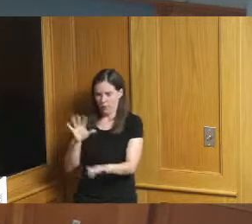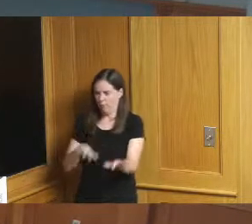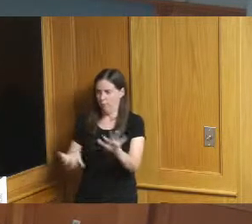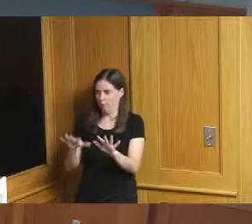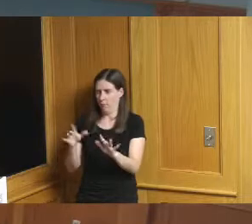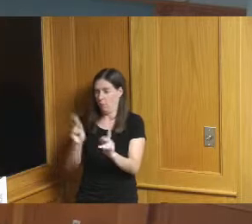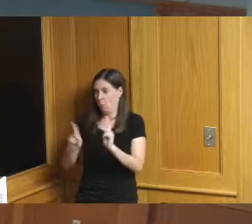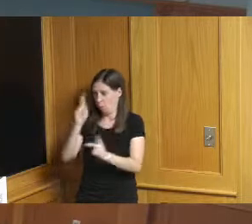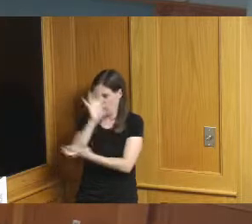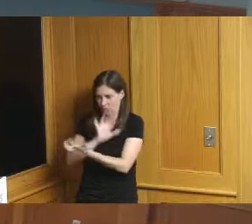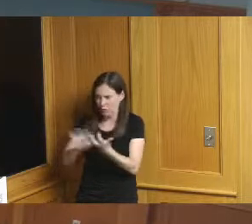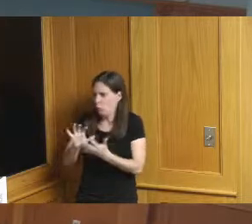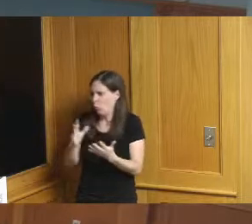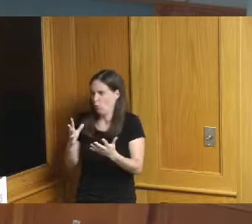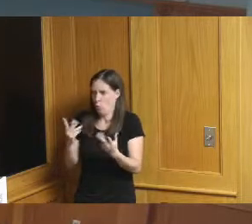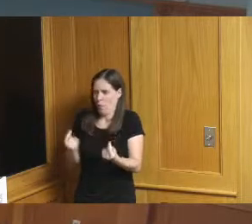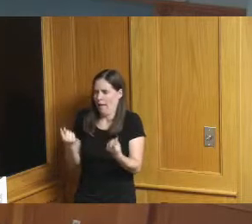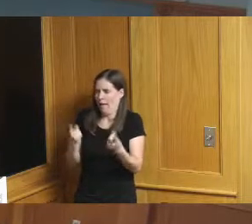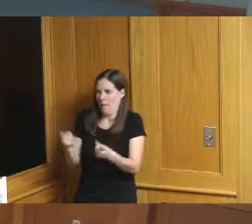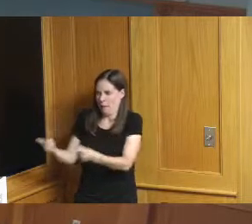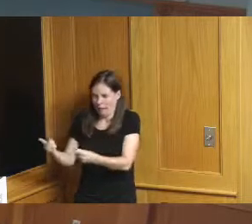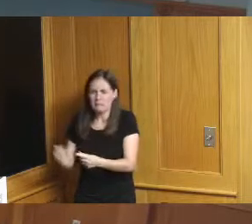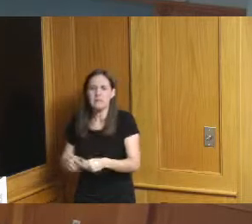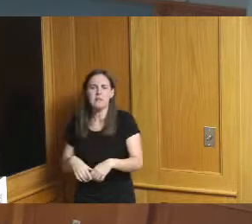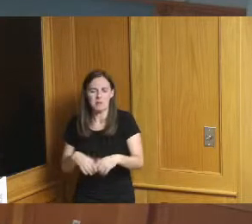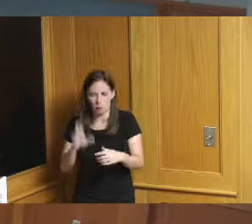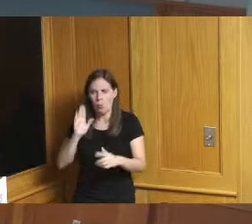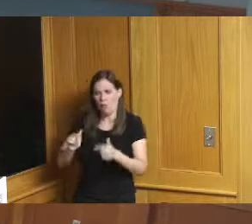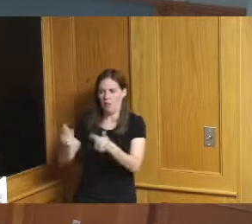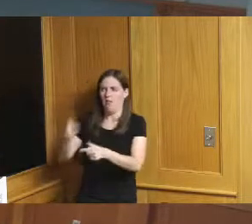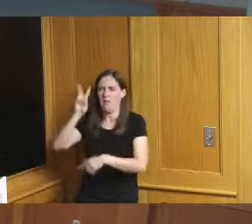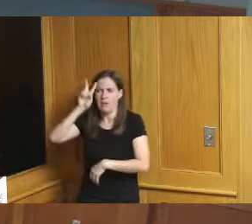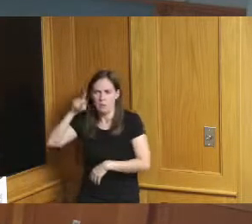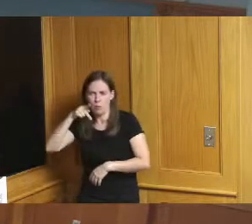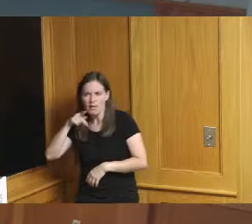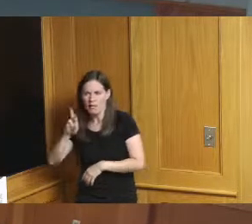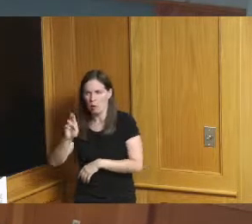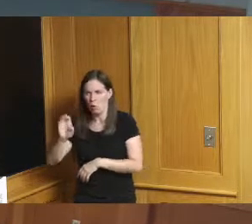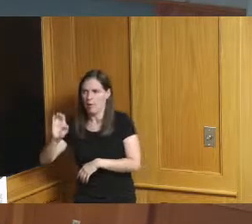um Vice President Reece you had some and then I'll come back with you you have some questions